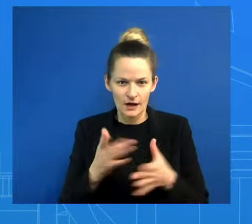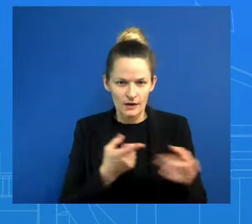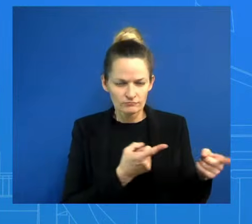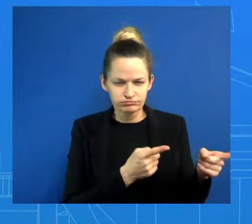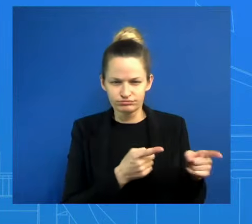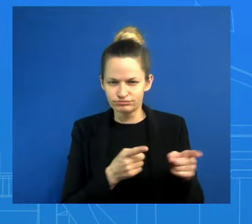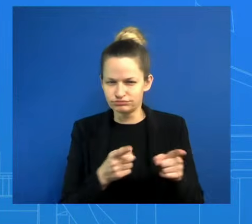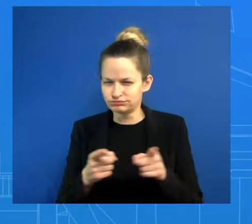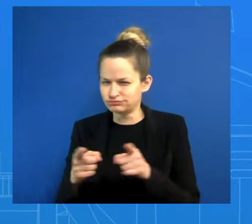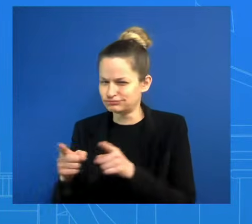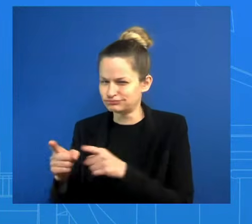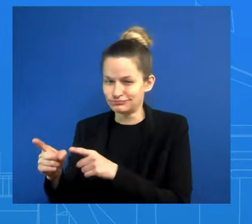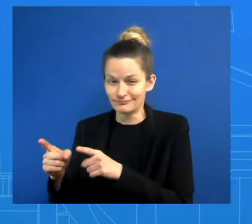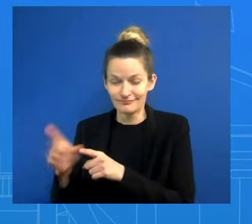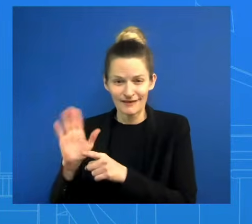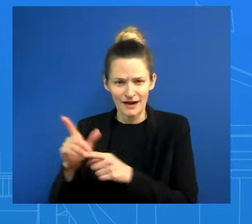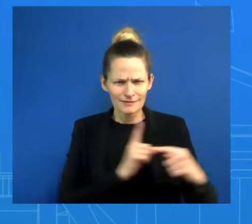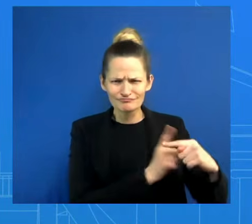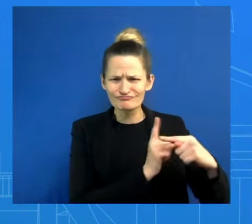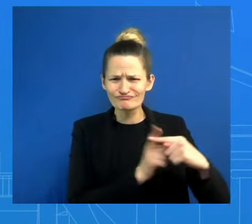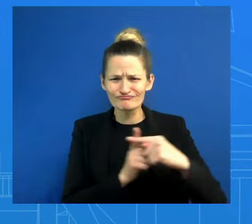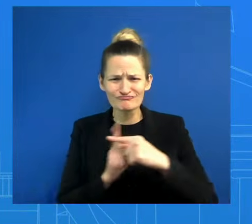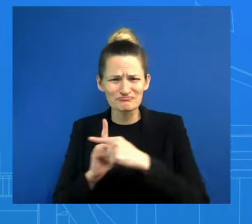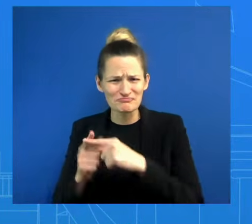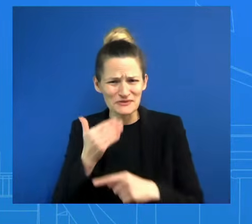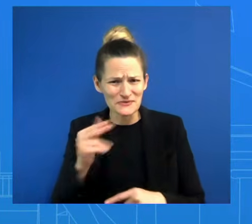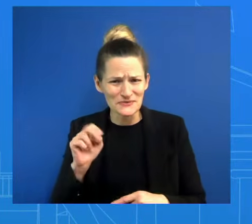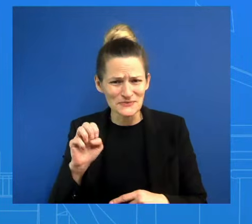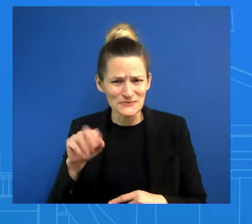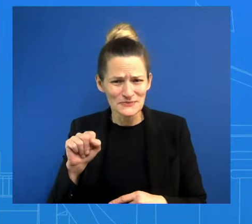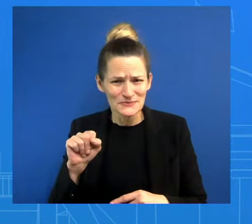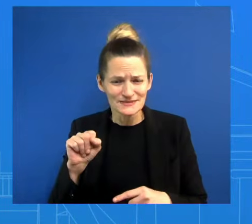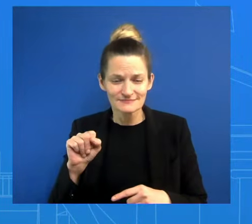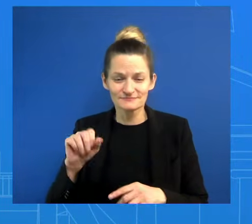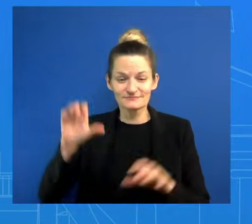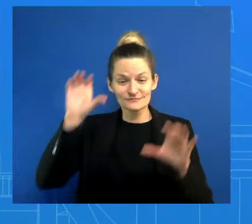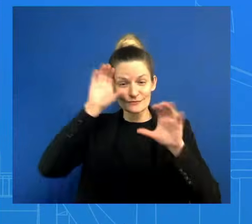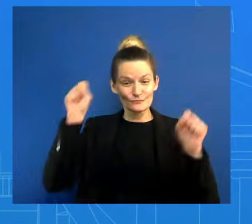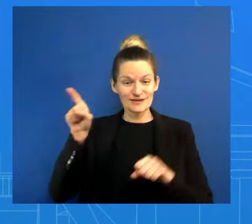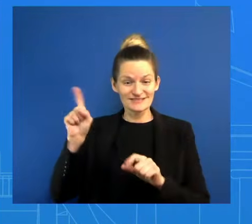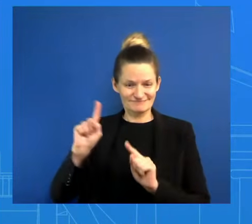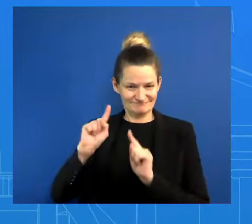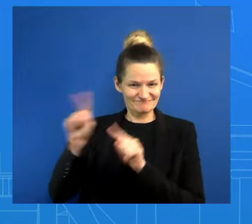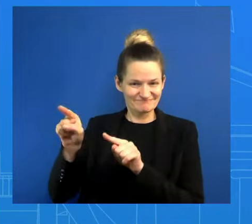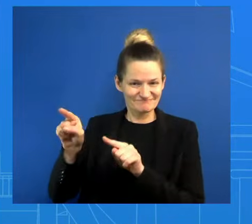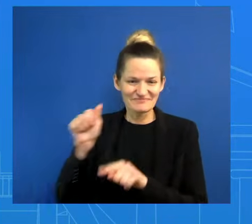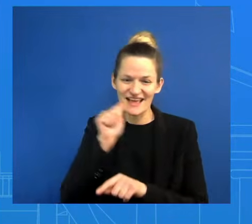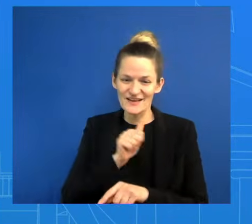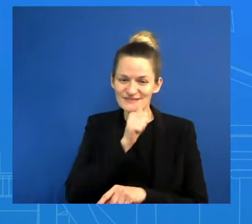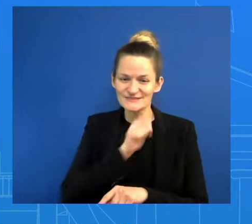The President traveled to Arizona, underscoring how his economic plan continues to create jobs,